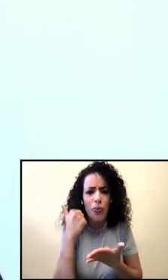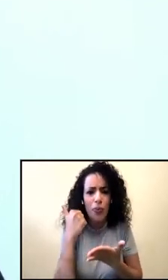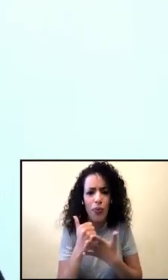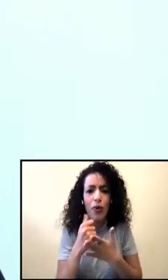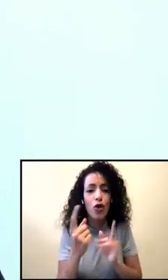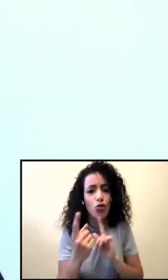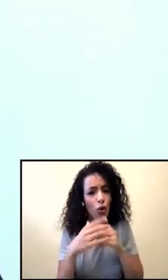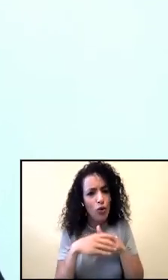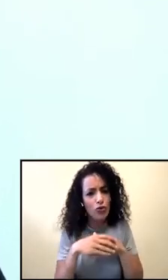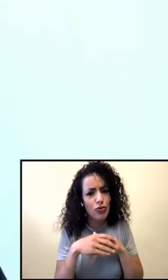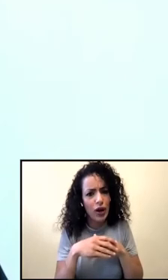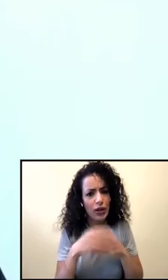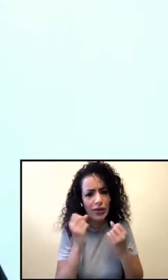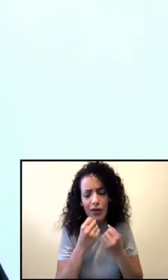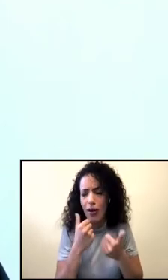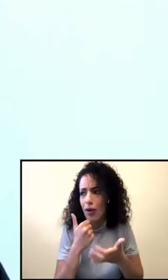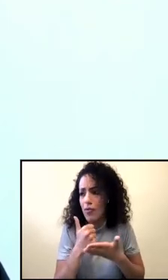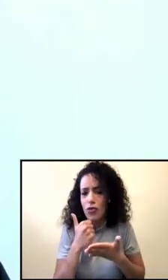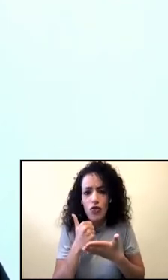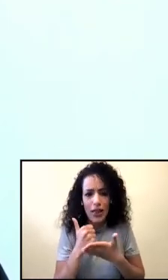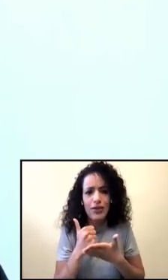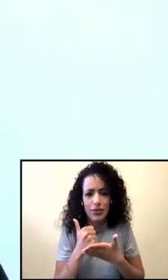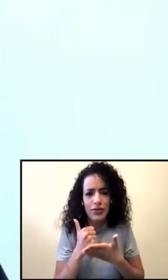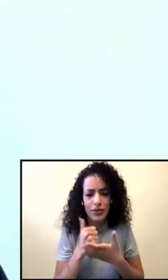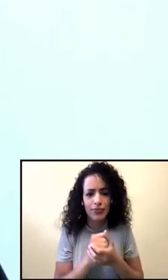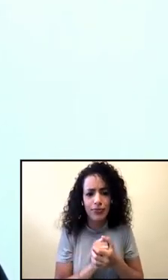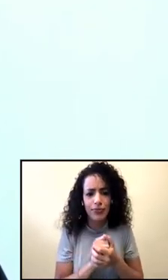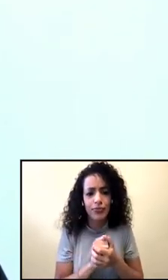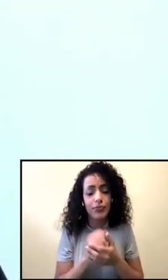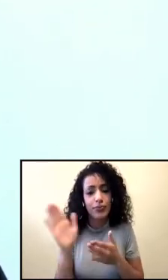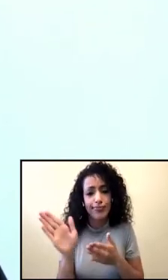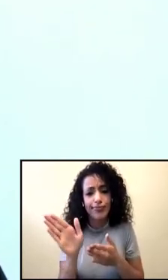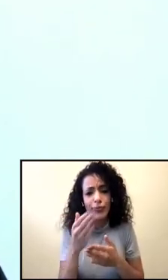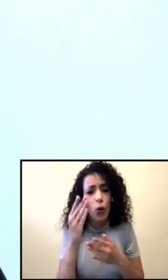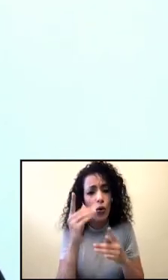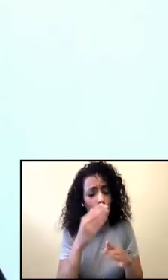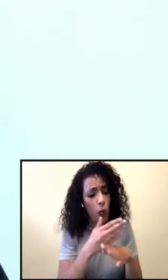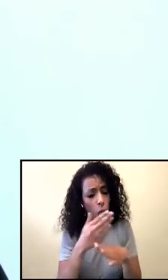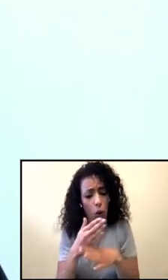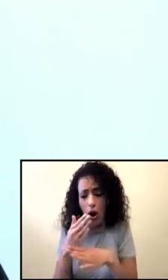and the work of everyone who is featured on the podcast. You can find the podcast on- the